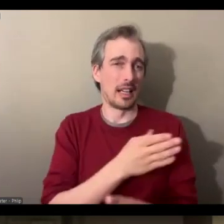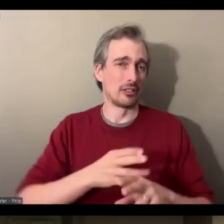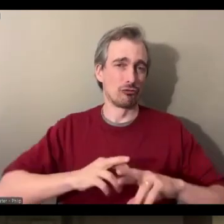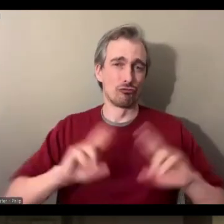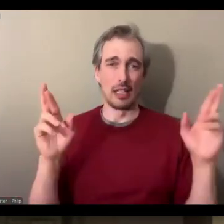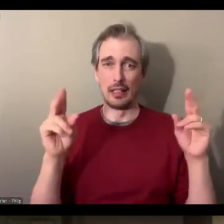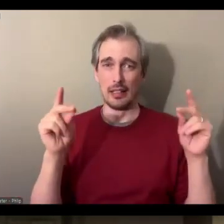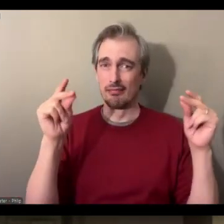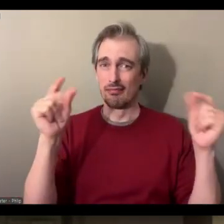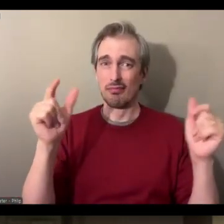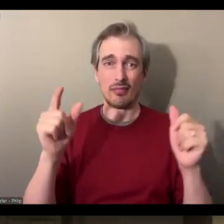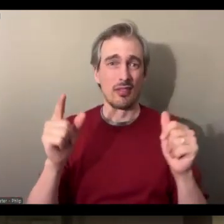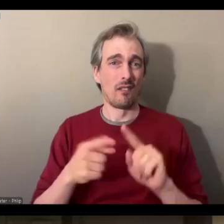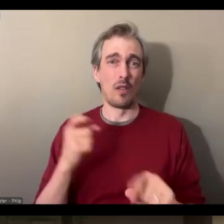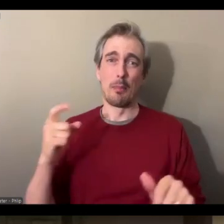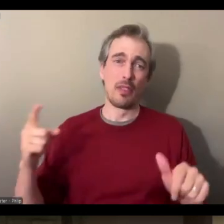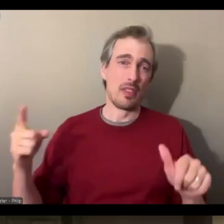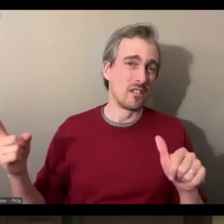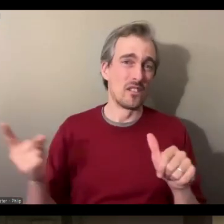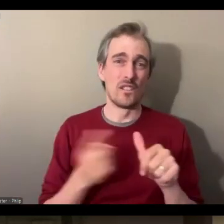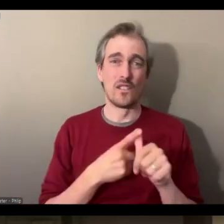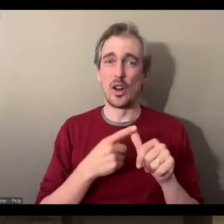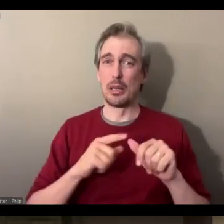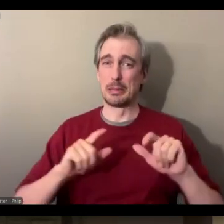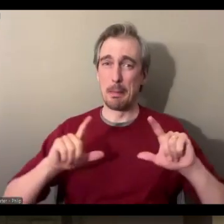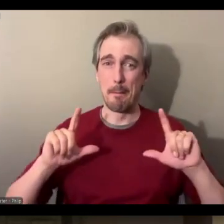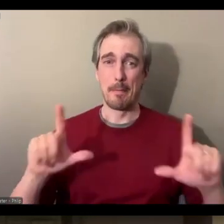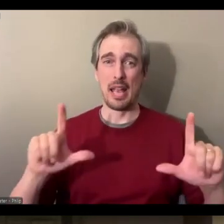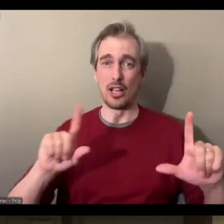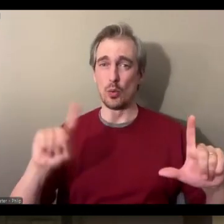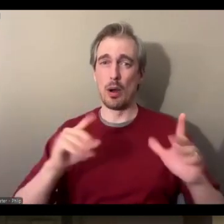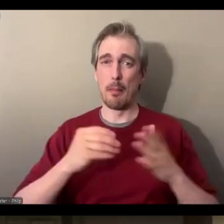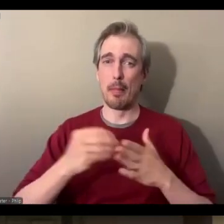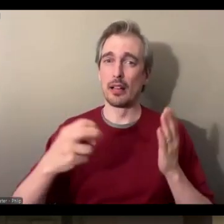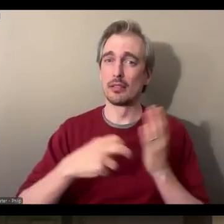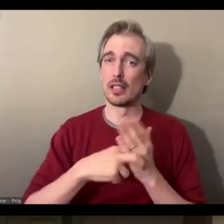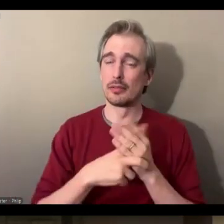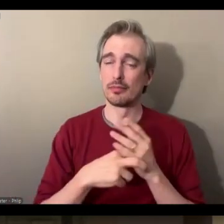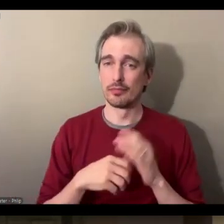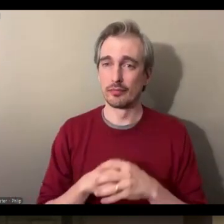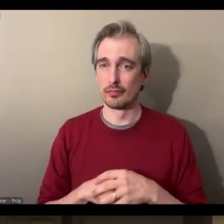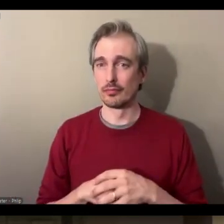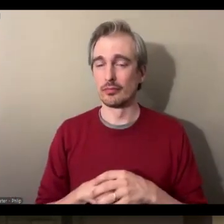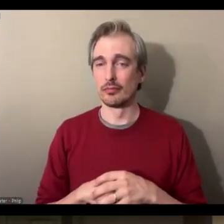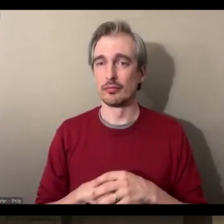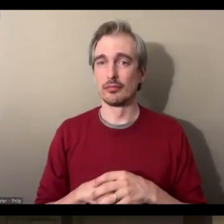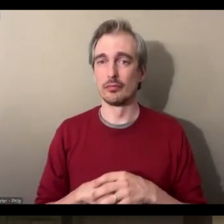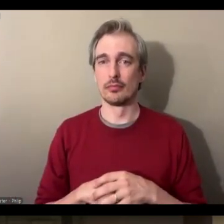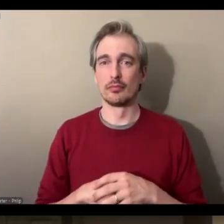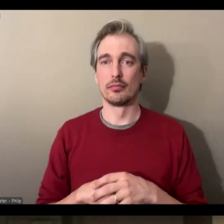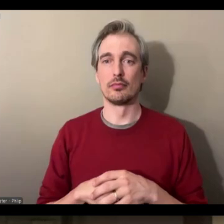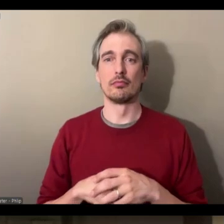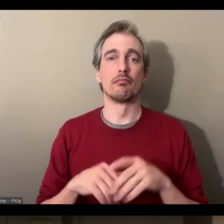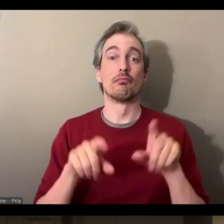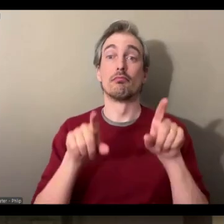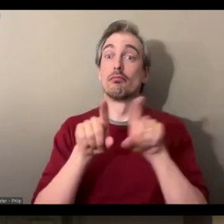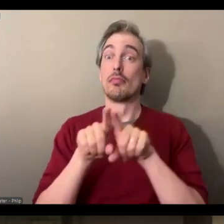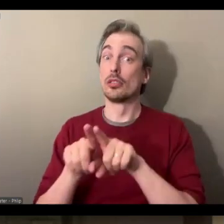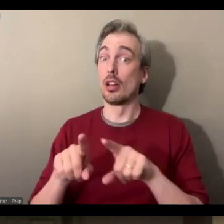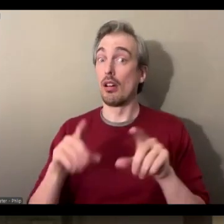journey. I also have bright and front and center on this slide: That keyboard and screen reader